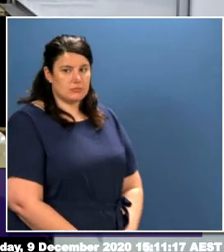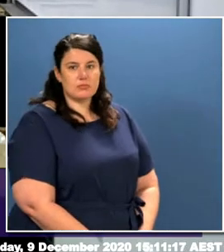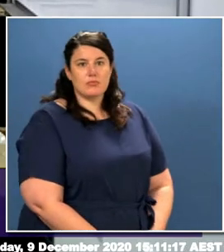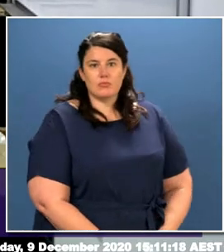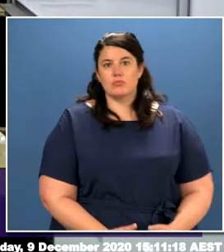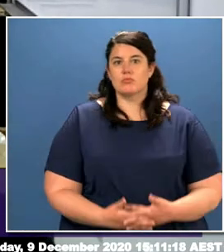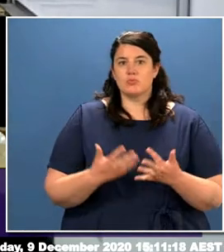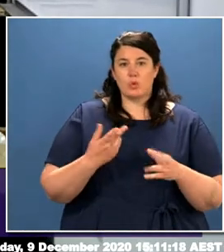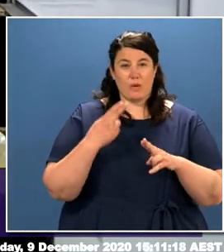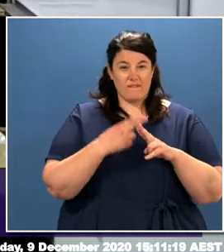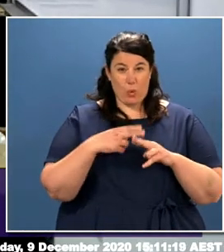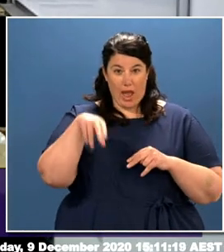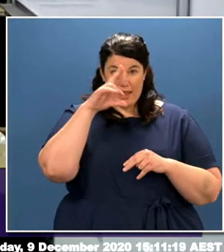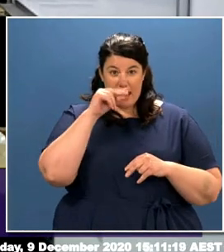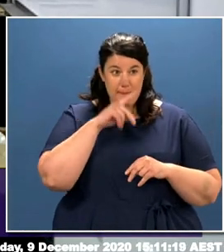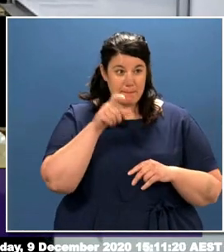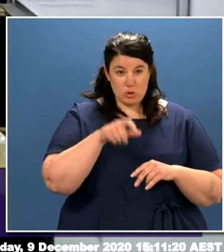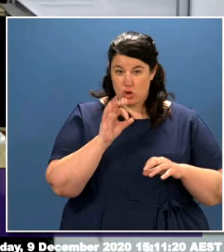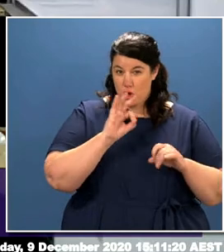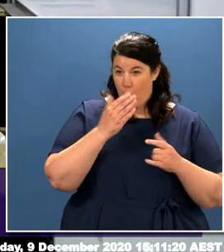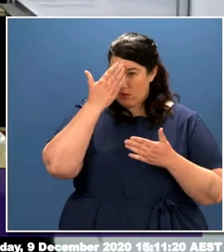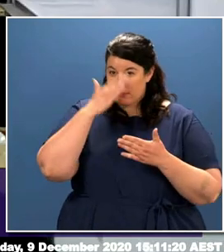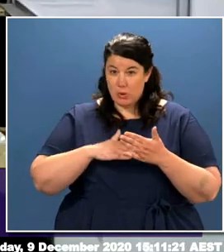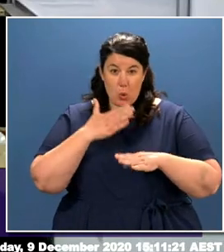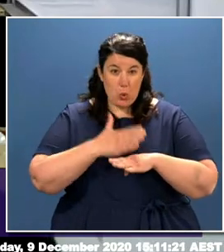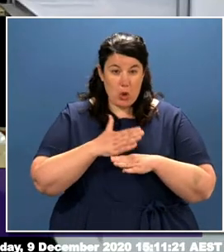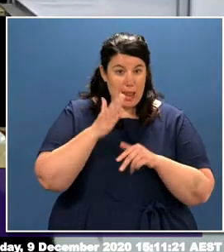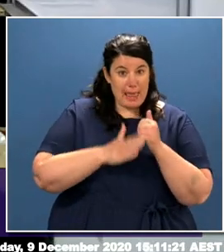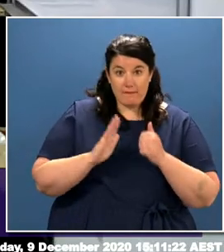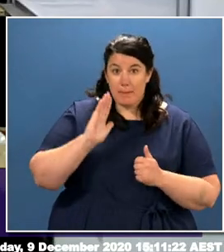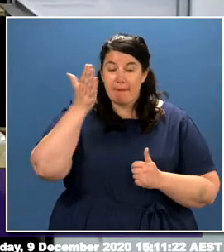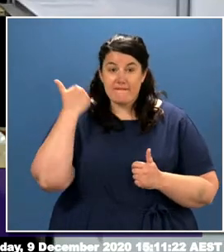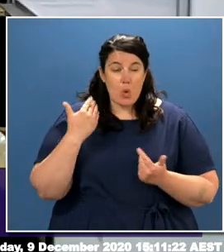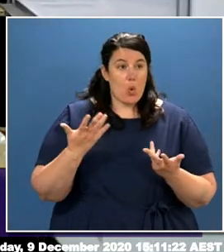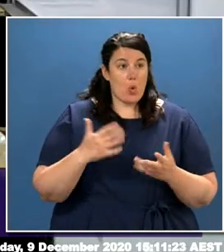experience of workplaces, and that might be a sort of social, cultural